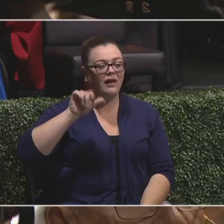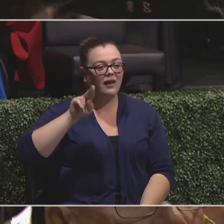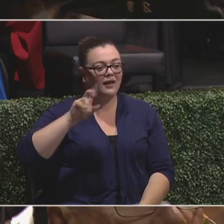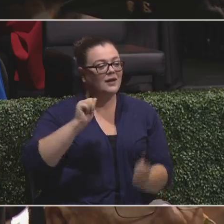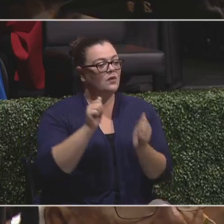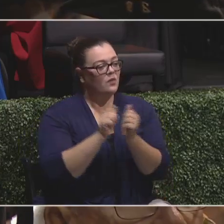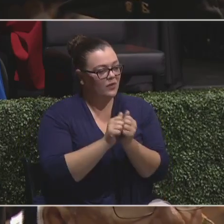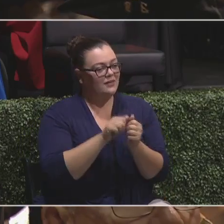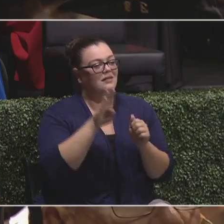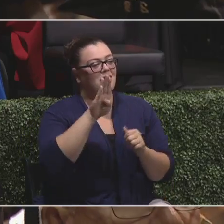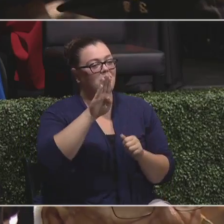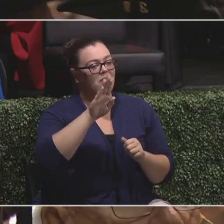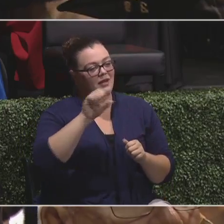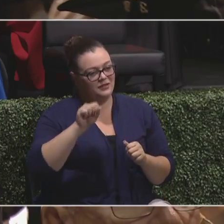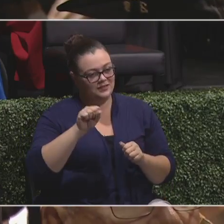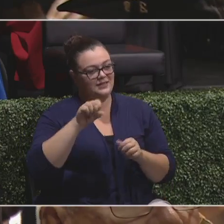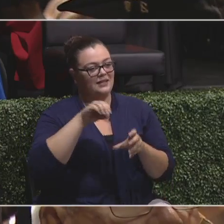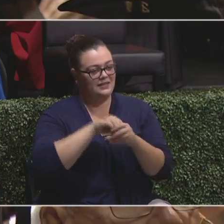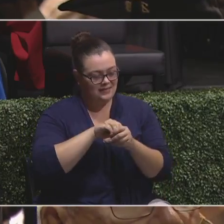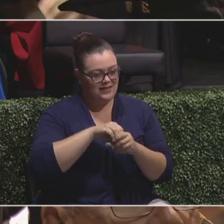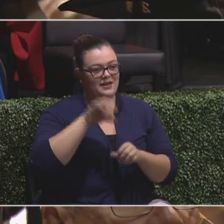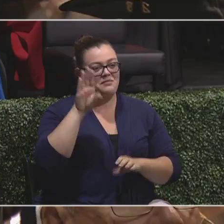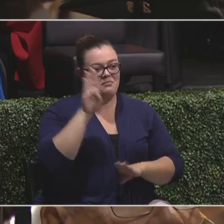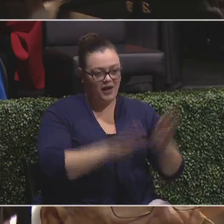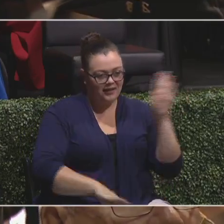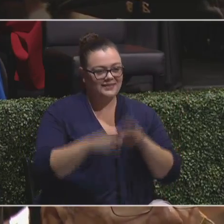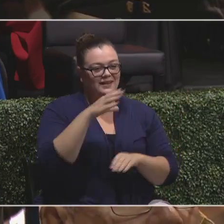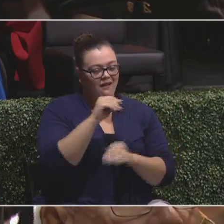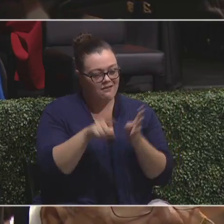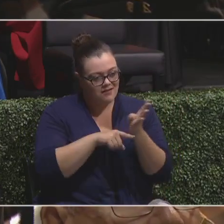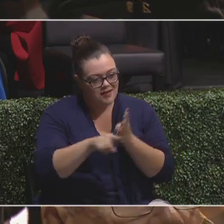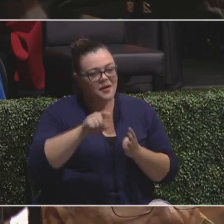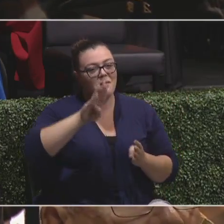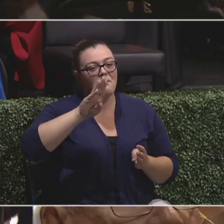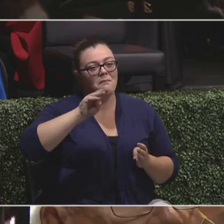BENJAMIN HAS ALSO VOLUNTEERED AT LOCAL HOSPITALS. TODAY, BENJAMIN GRADUATES SUMMA CUM